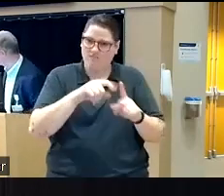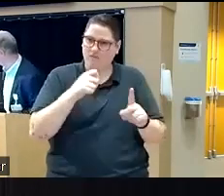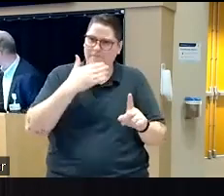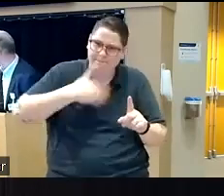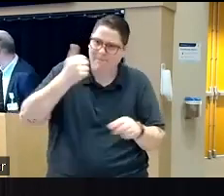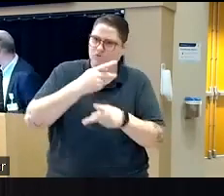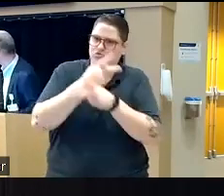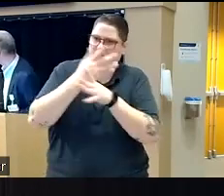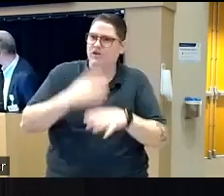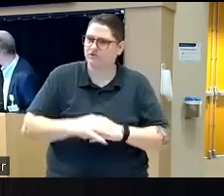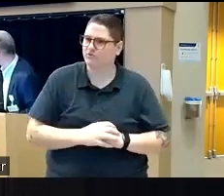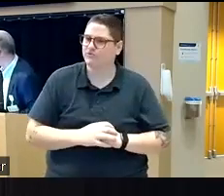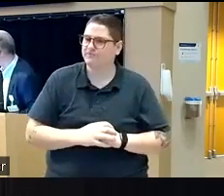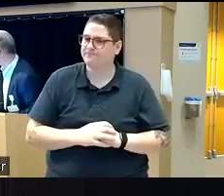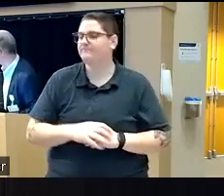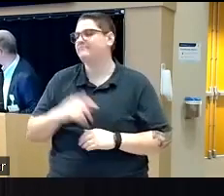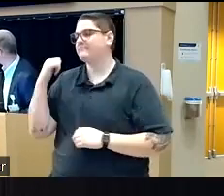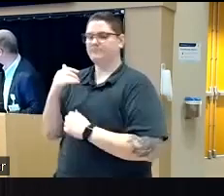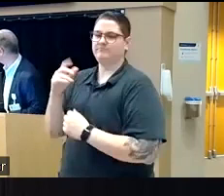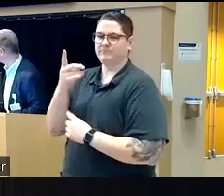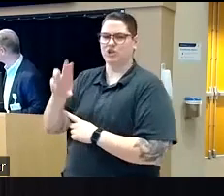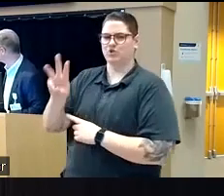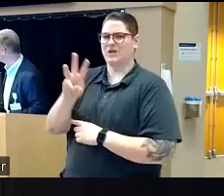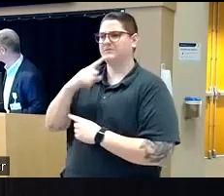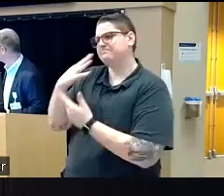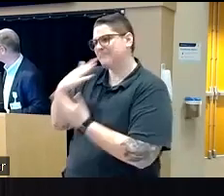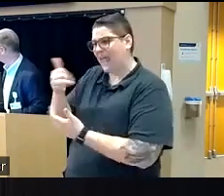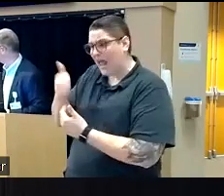Julie anyone else on the panel want to comment on that before I take the next point